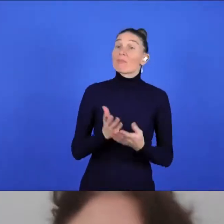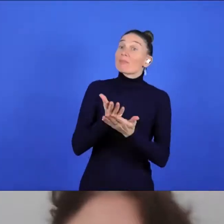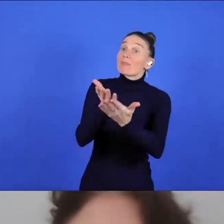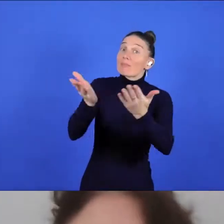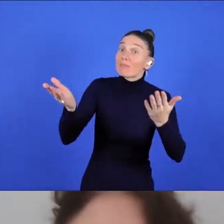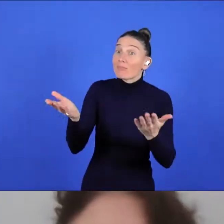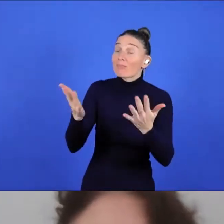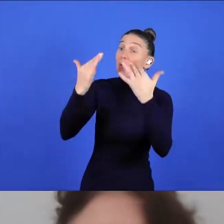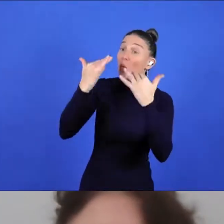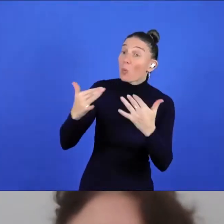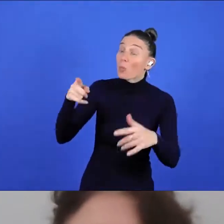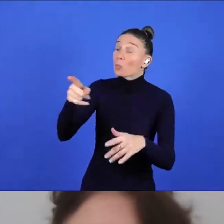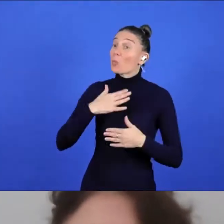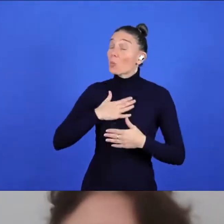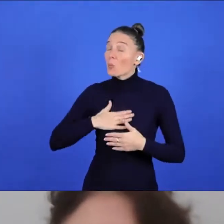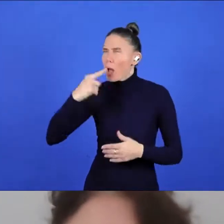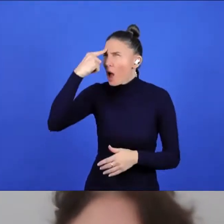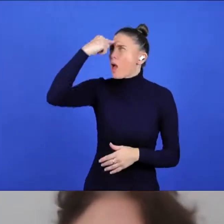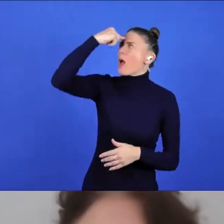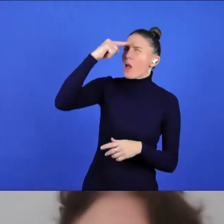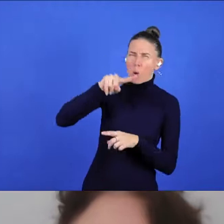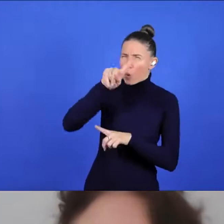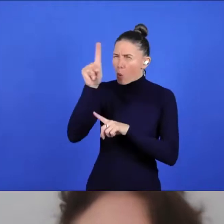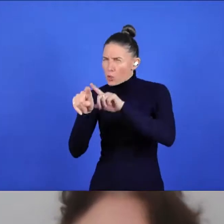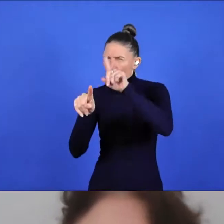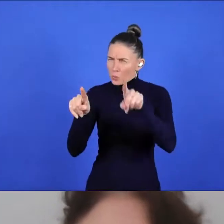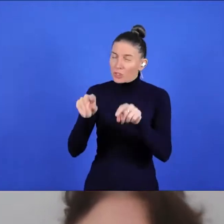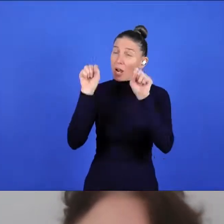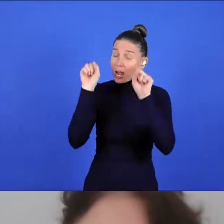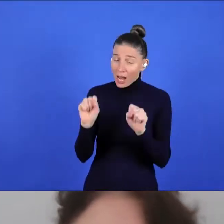. Okay. I would like to remind the audience